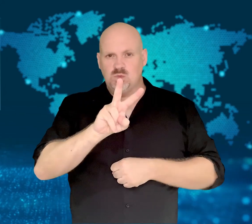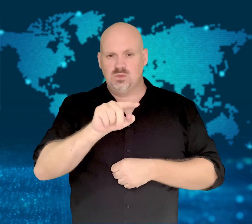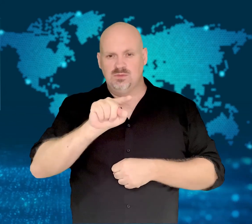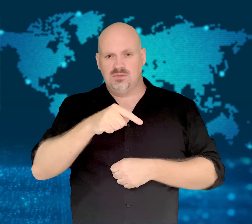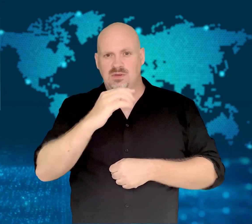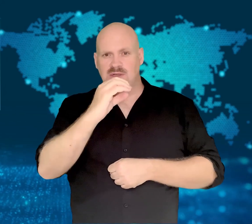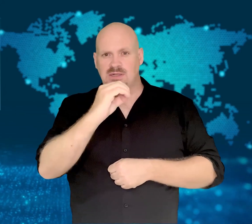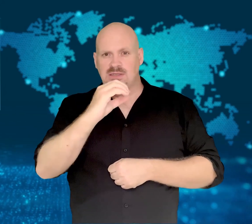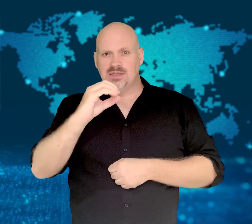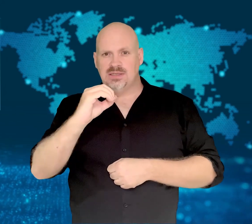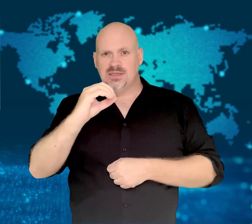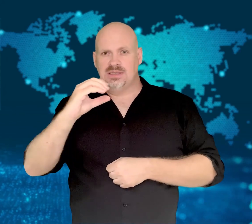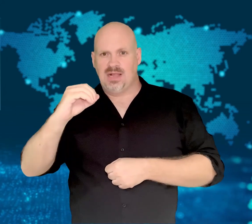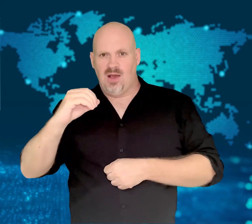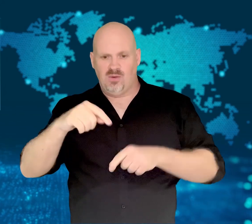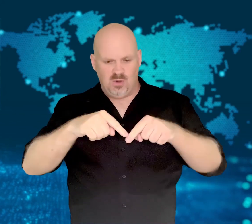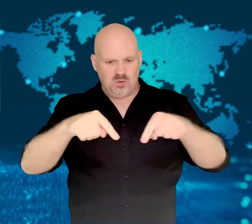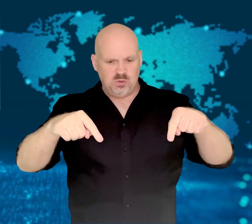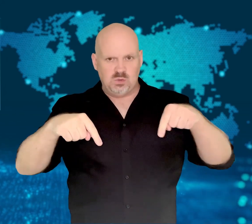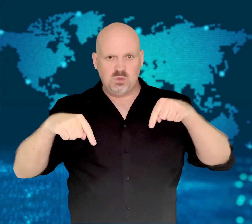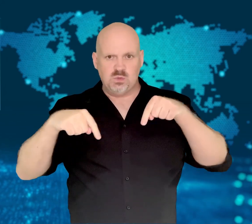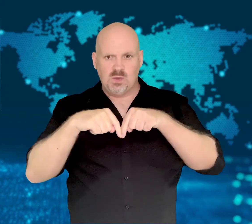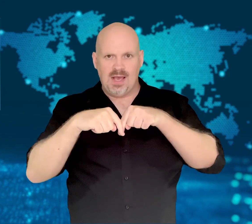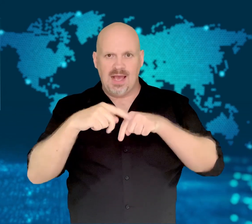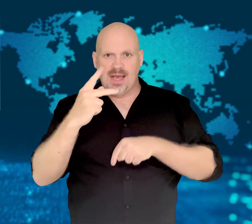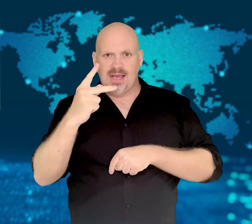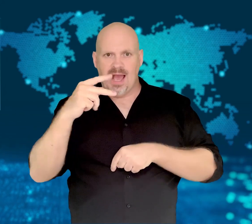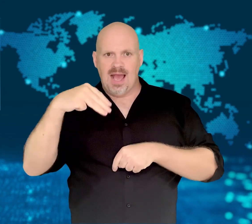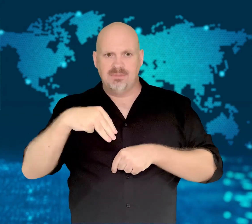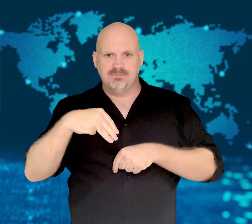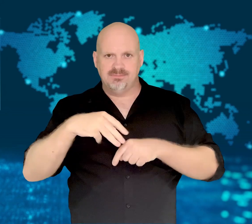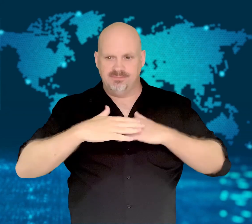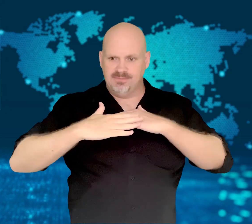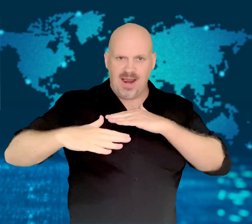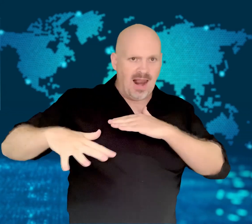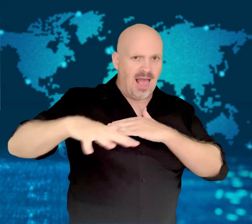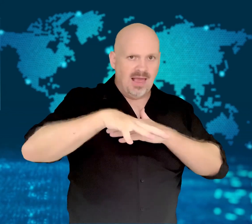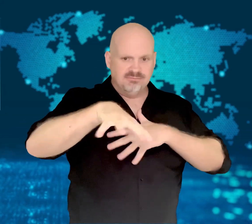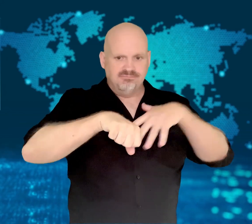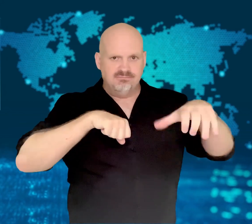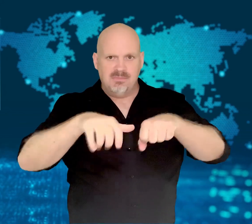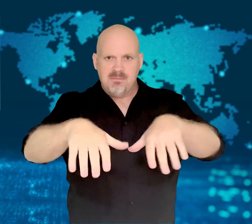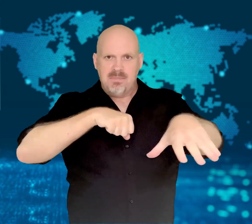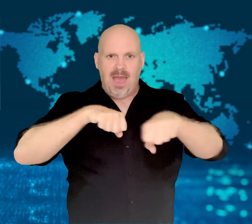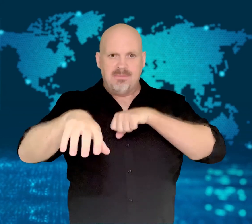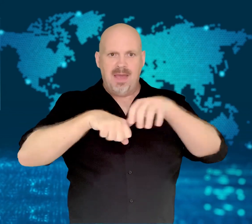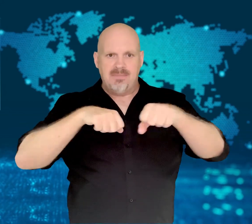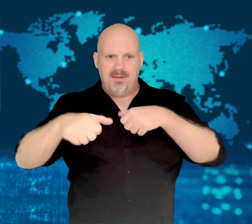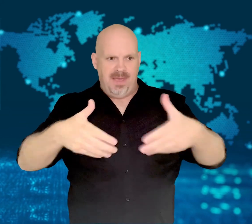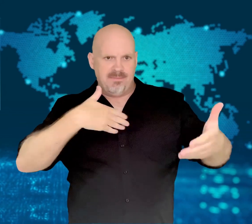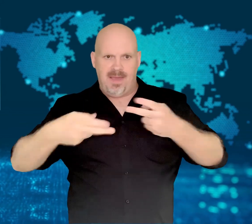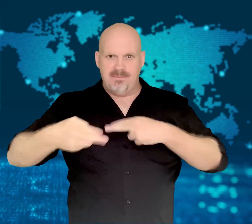This happened as Ukrainian forces advanced quickly, forcing Russia to abandon large areas.